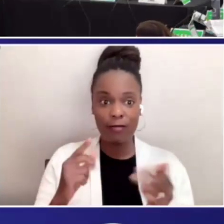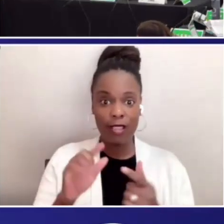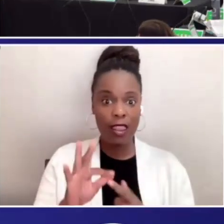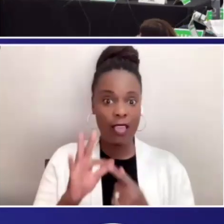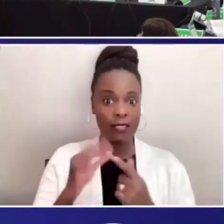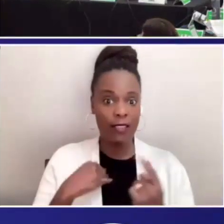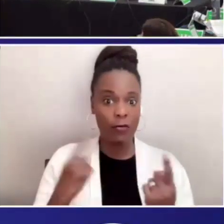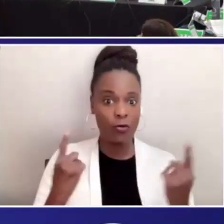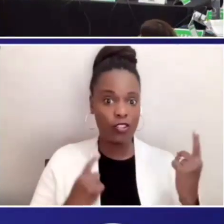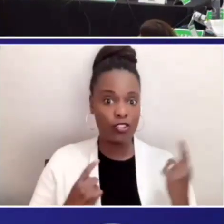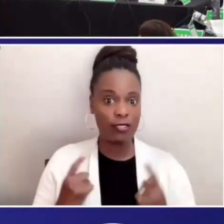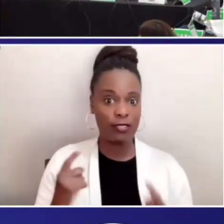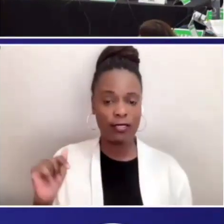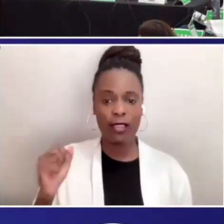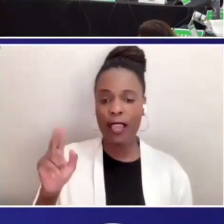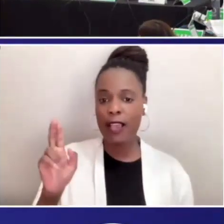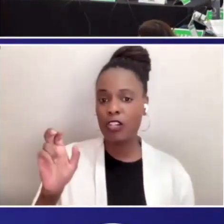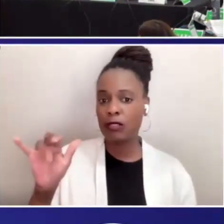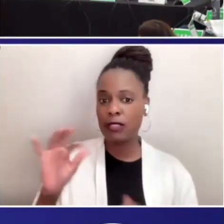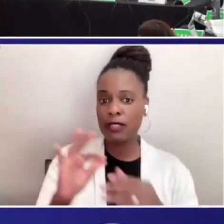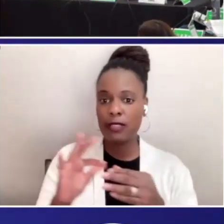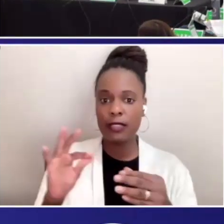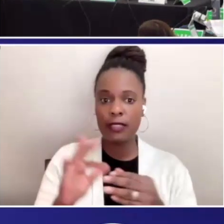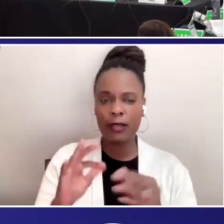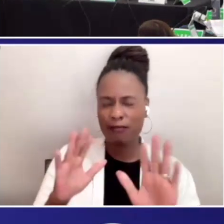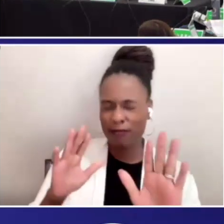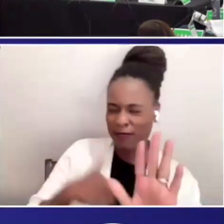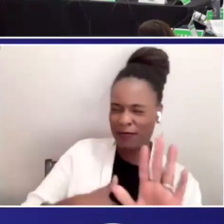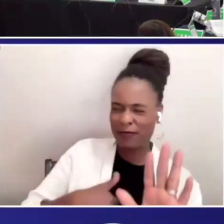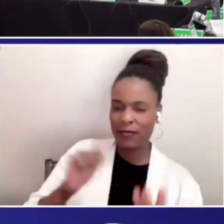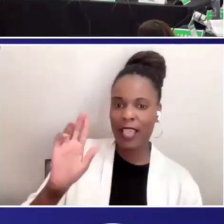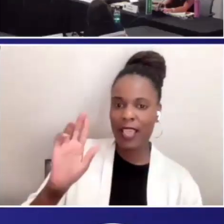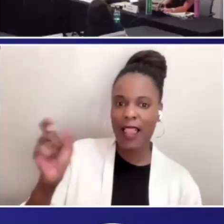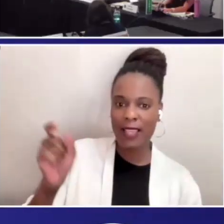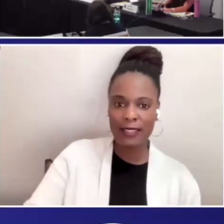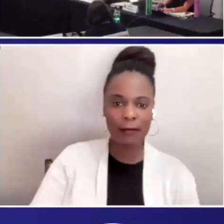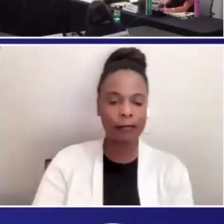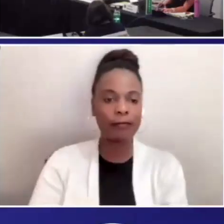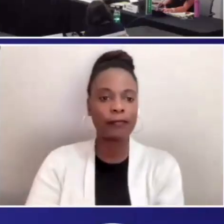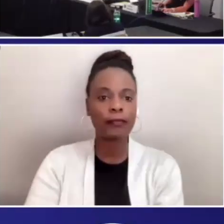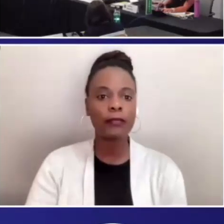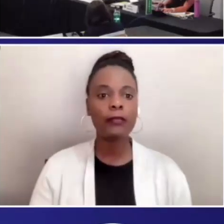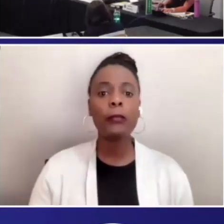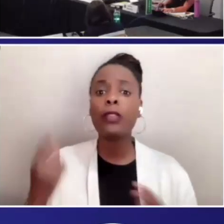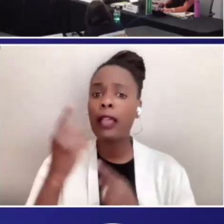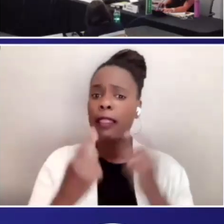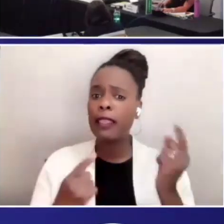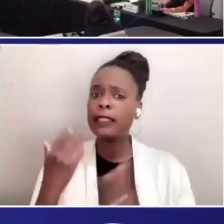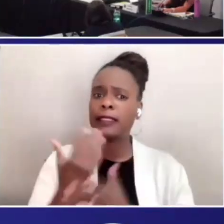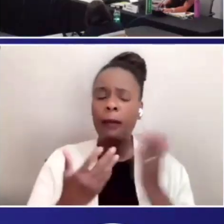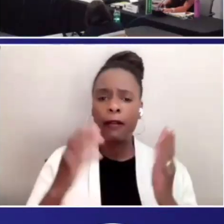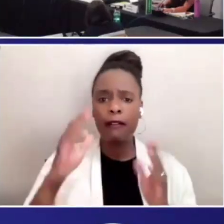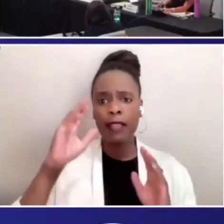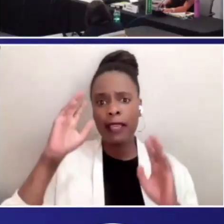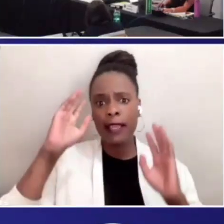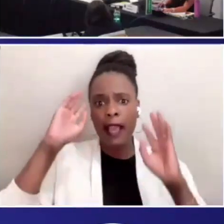Ashley, and then Alex. I think some of the questions or hypos we posed come into play in this section.